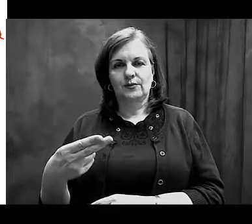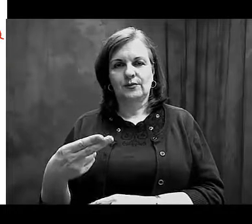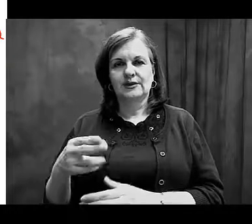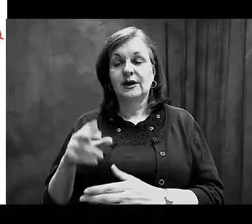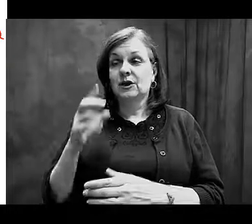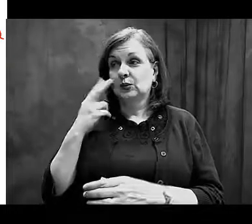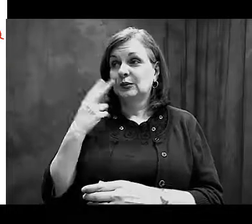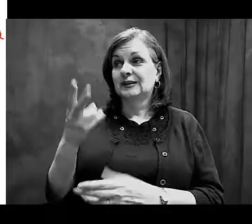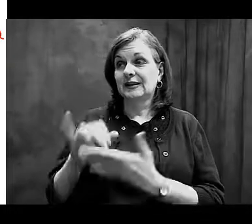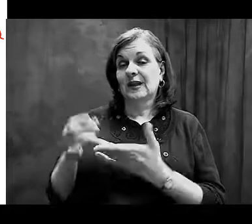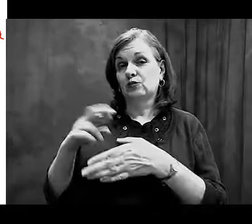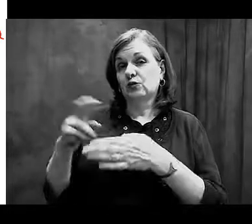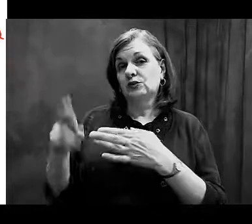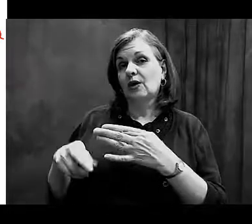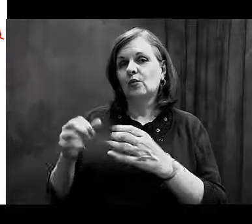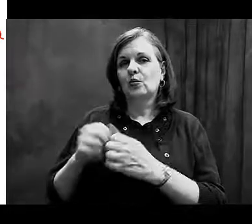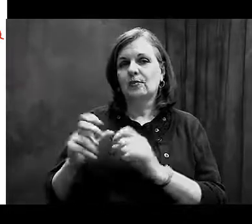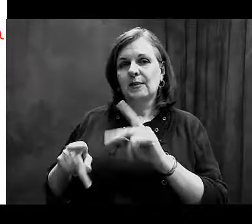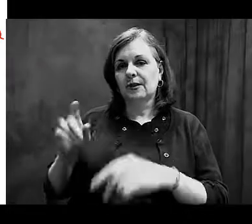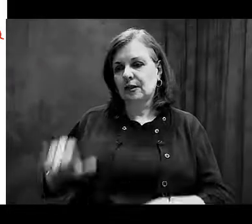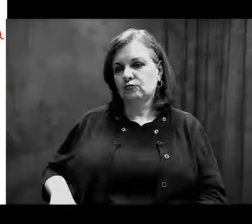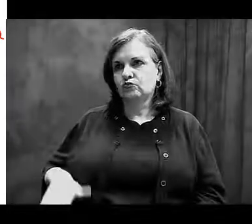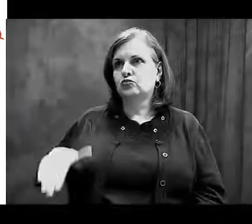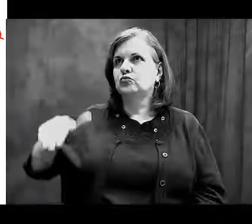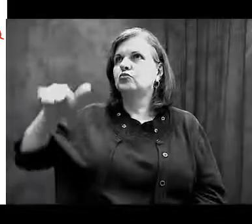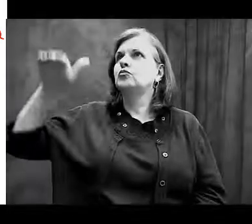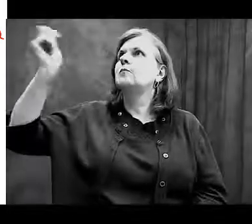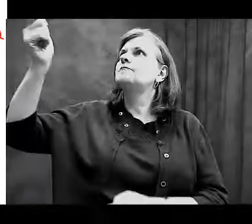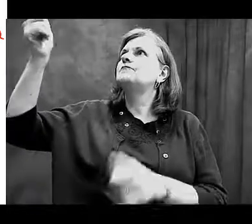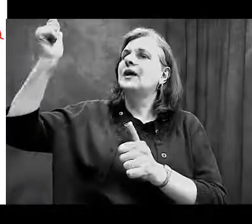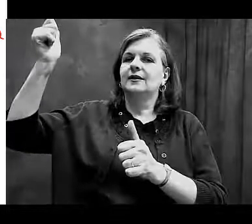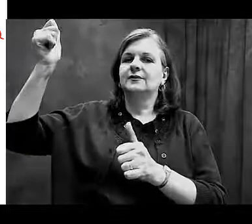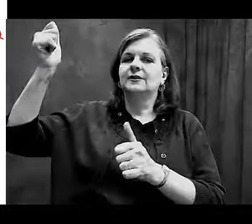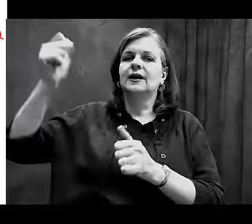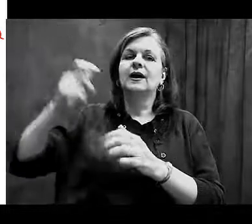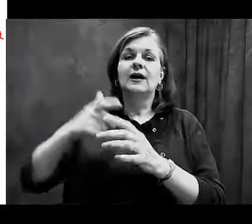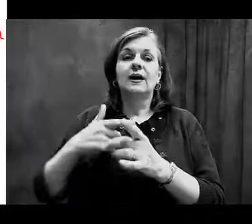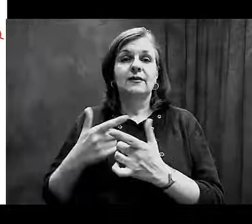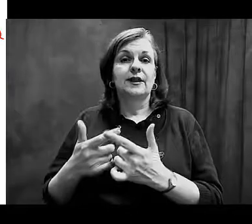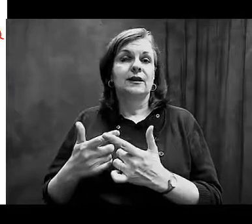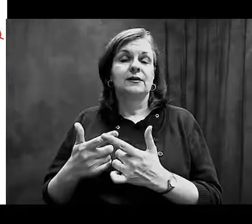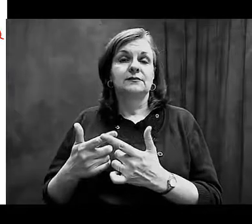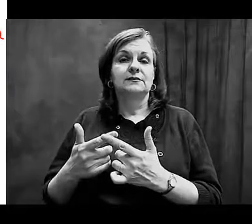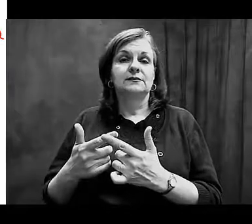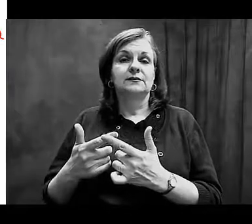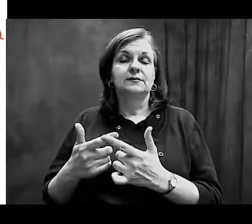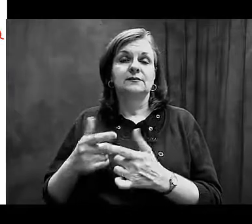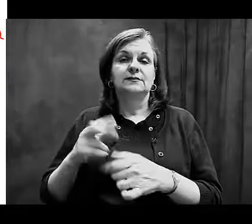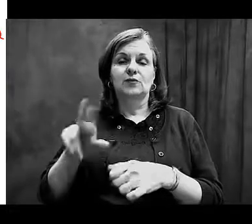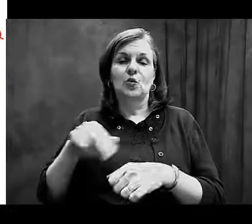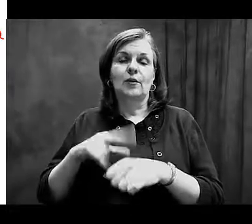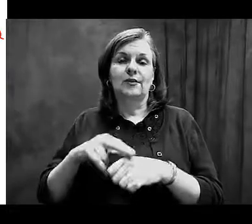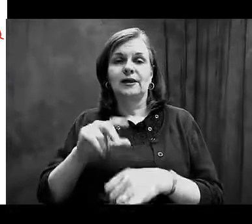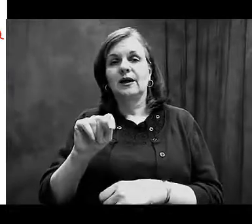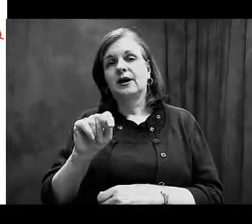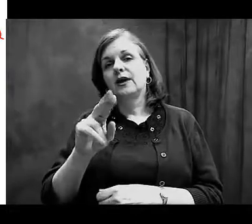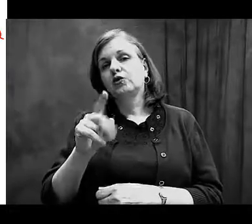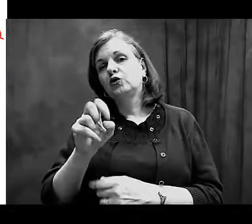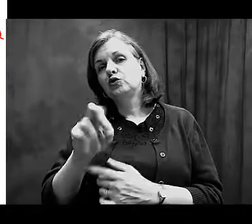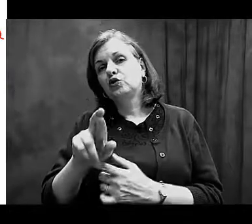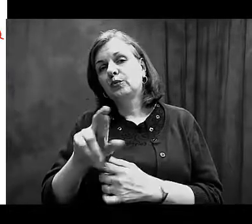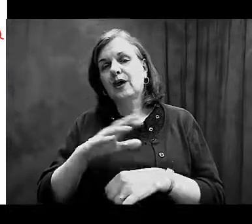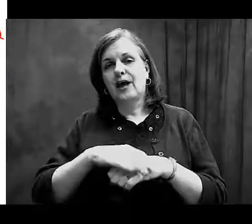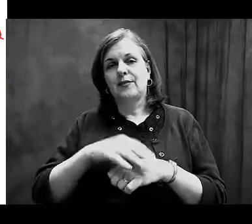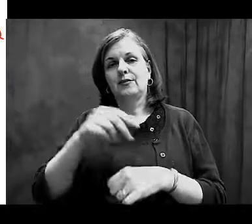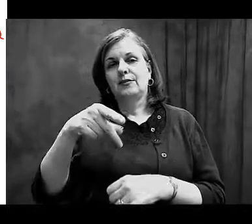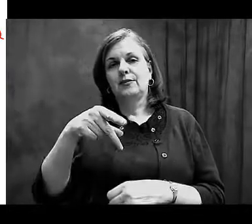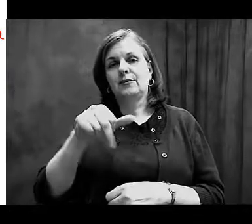with individuals to go under very very rapid growth patterns again usually a tumor in the